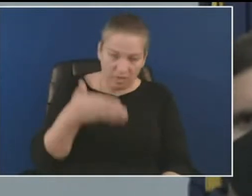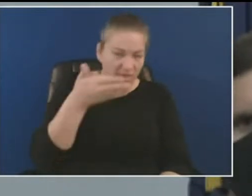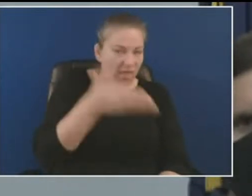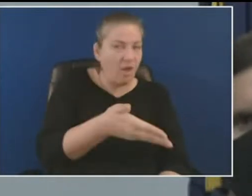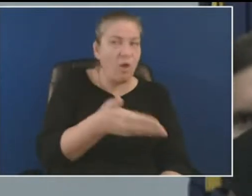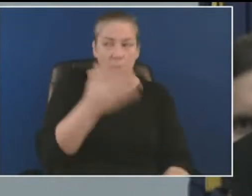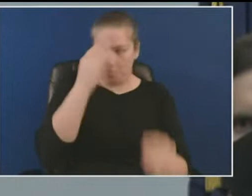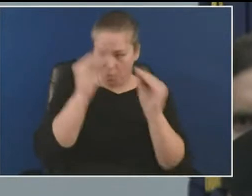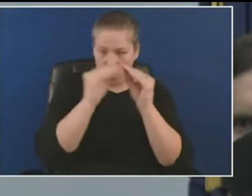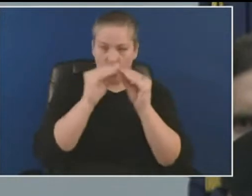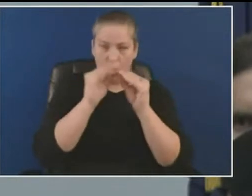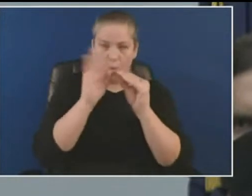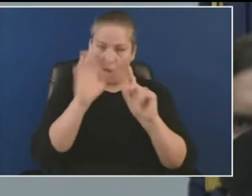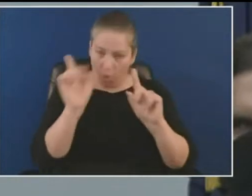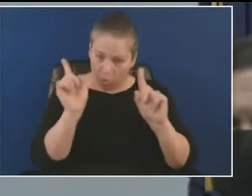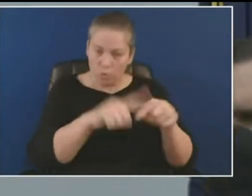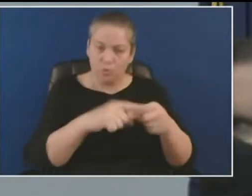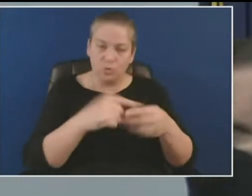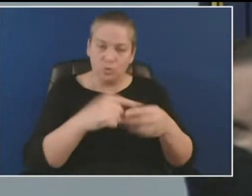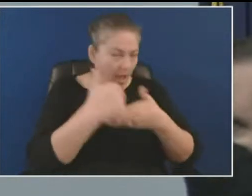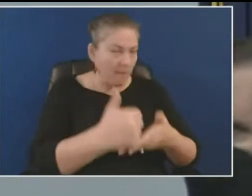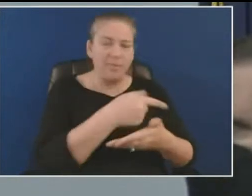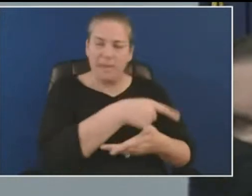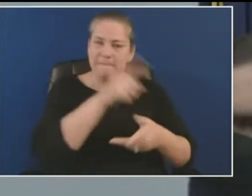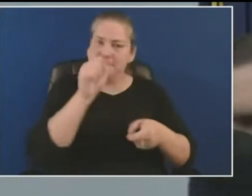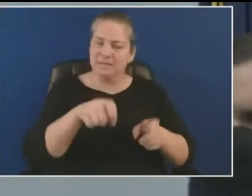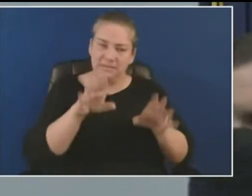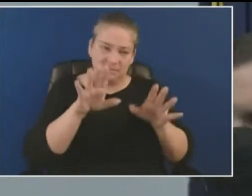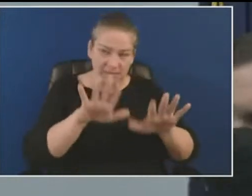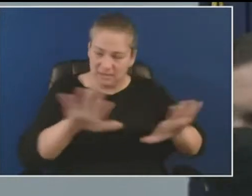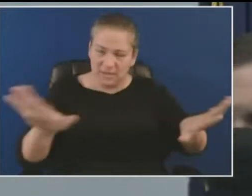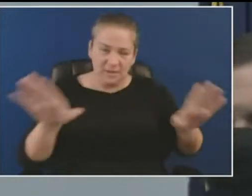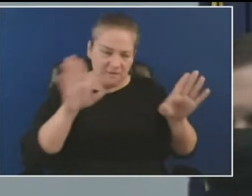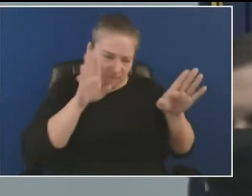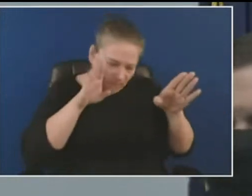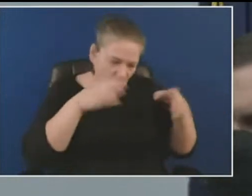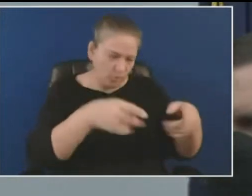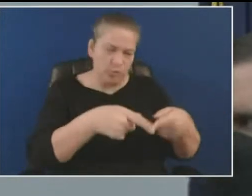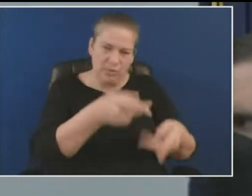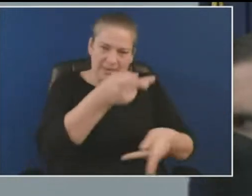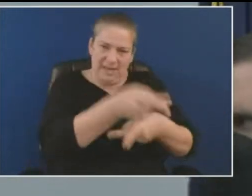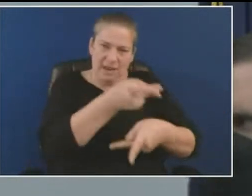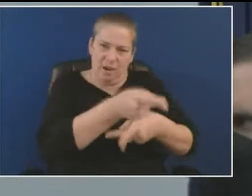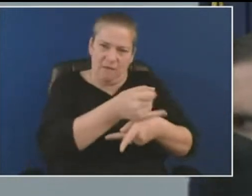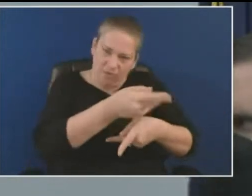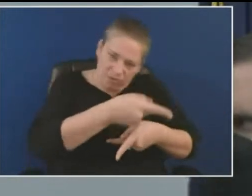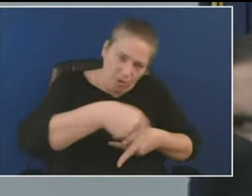they need to focus their energy towards taking care of those that needs immediate shelter.